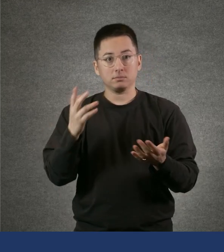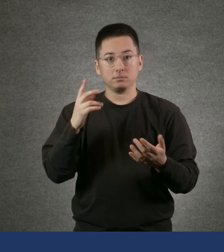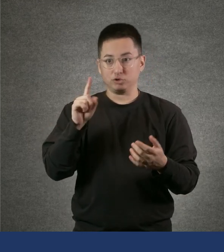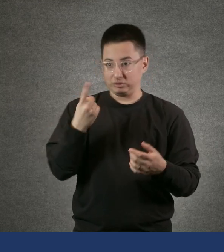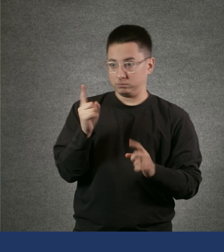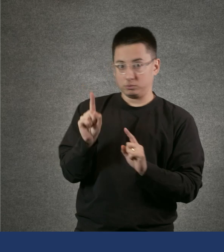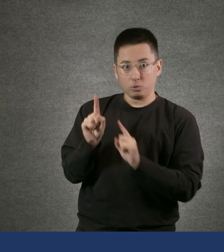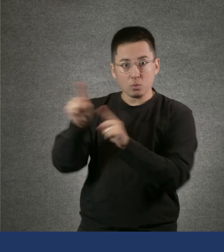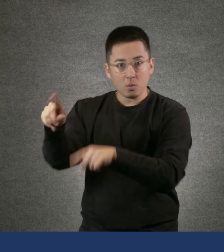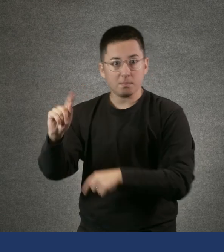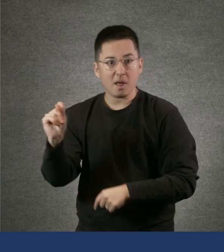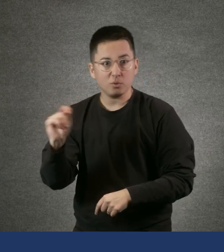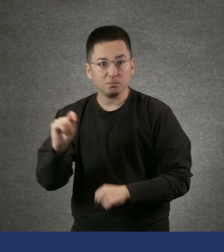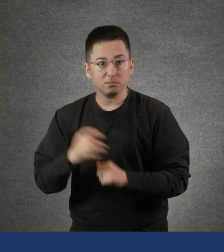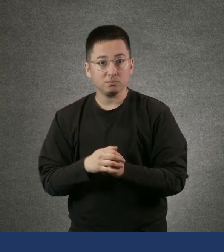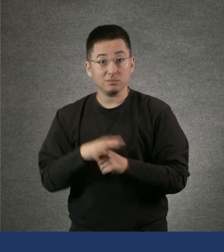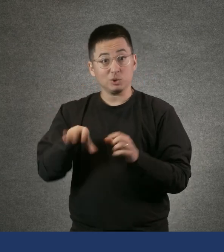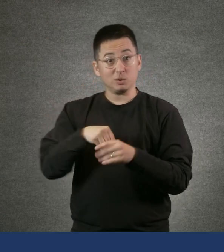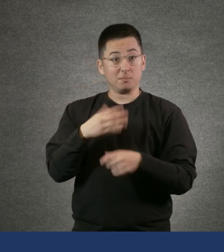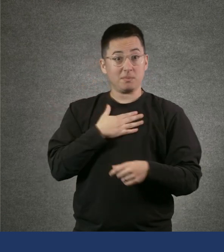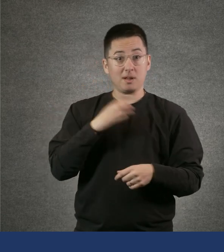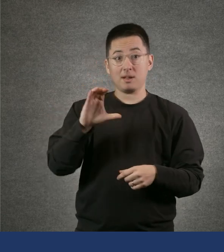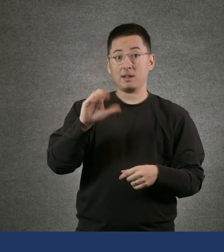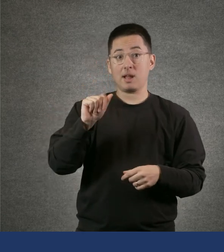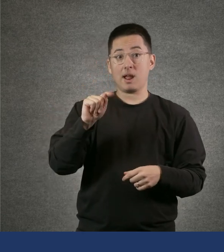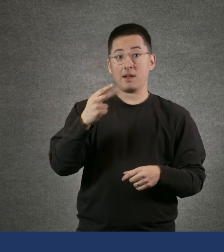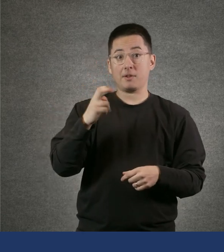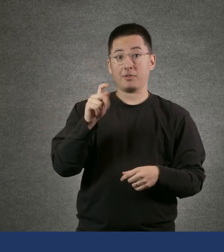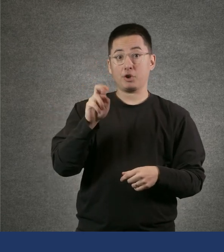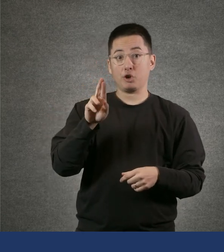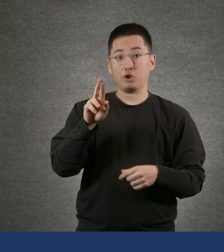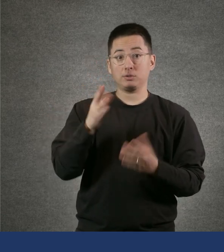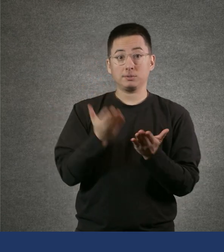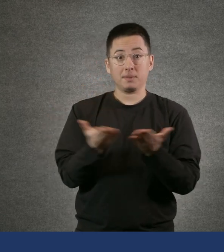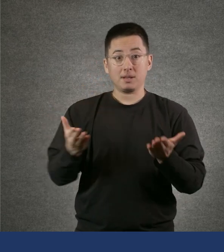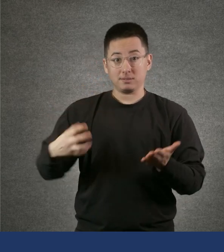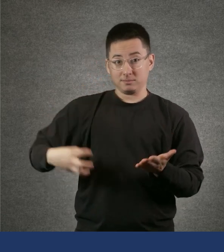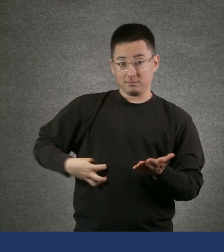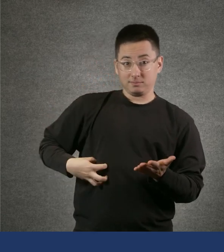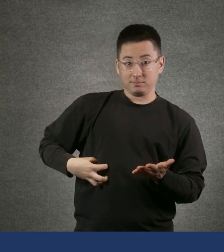just to go to the bathroom, including my catheter supplies.